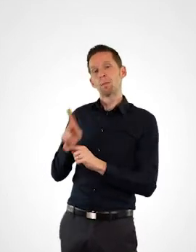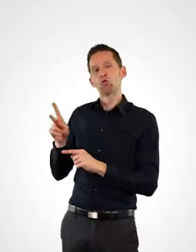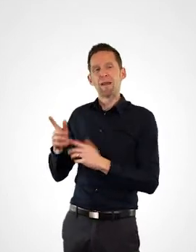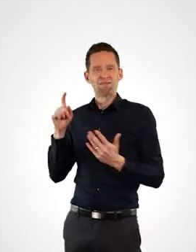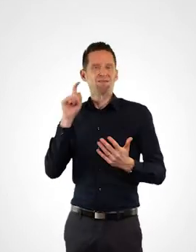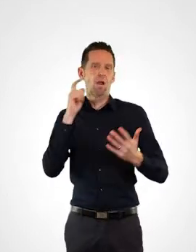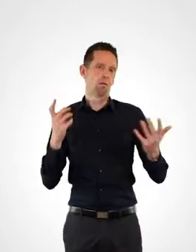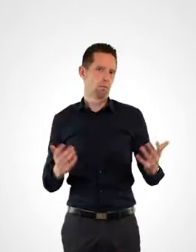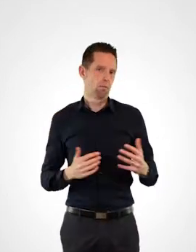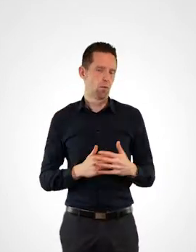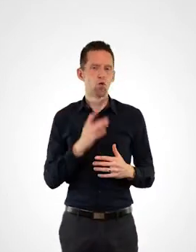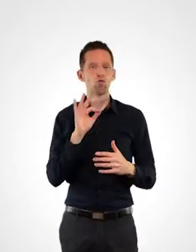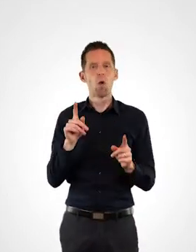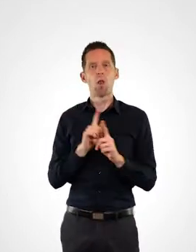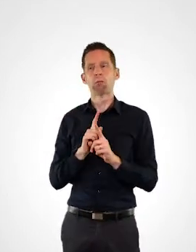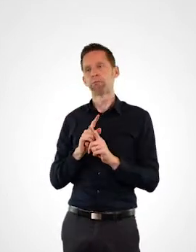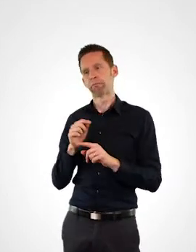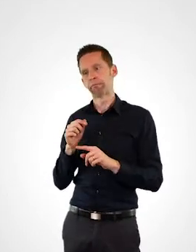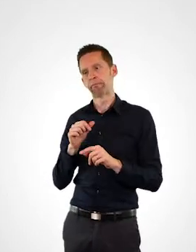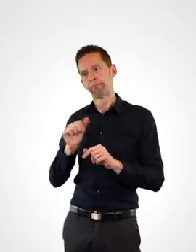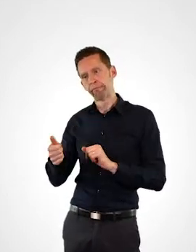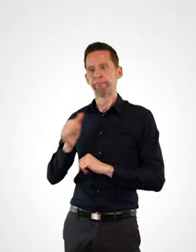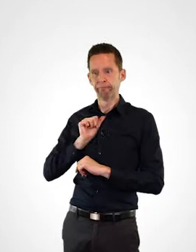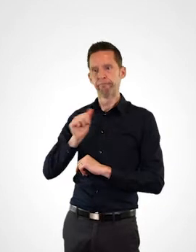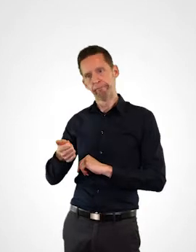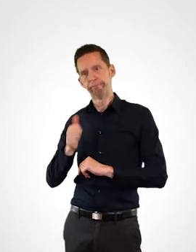But the repetition is in a fun way, right? It's not rote learning.